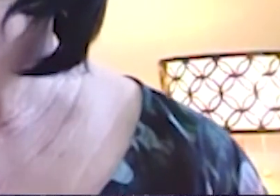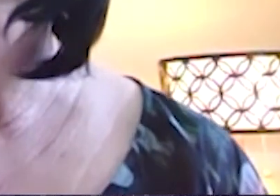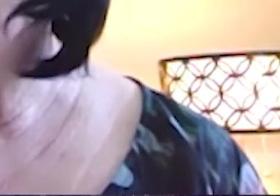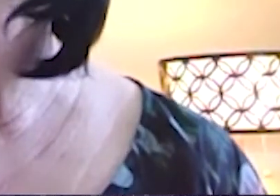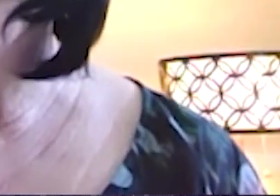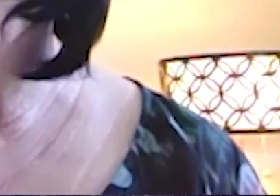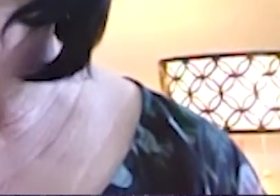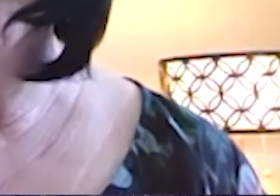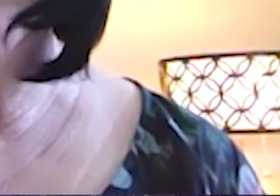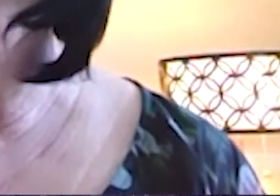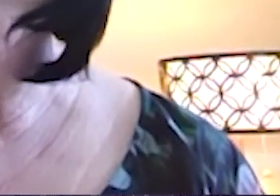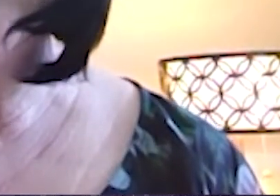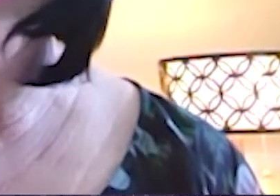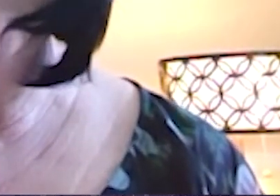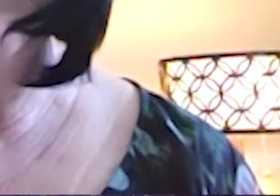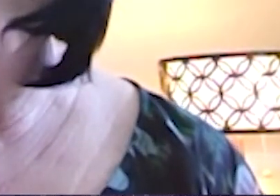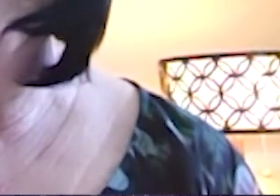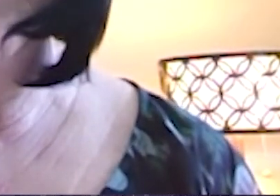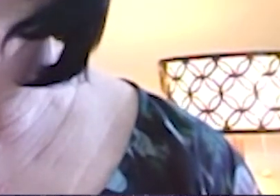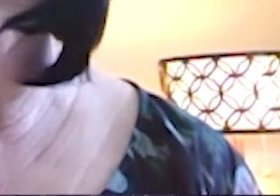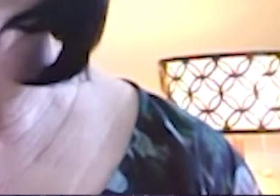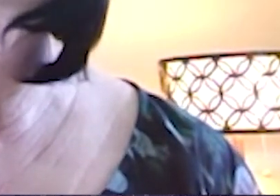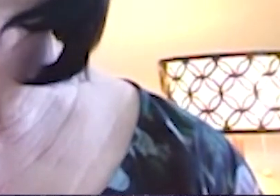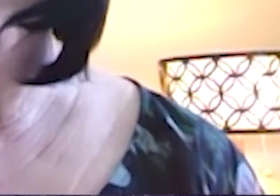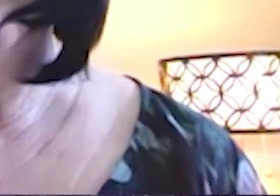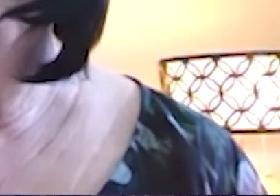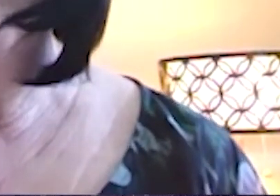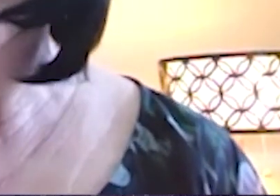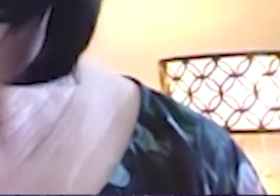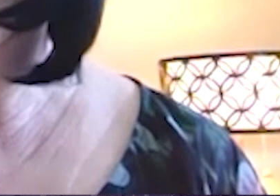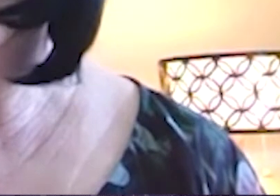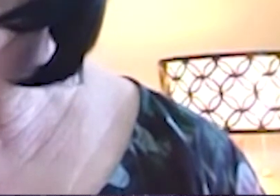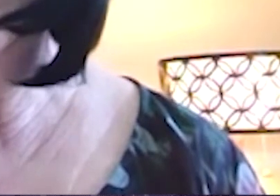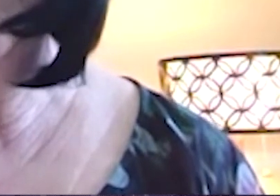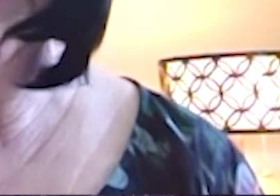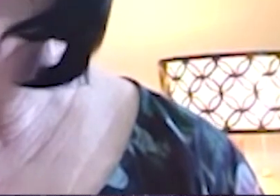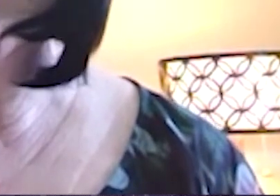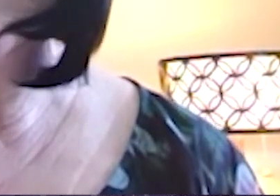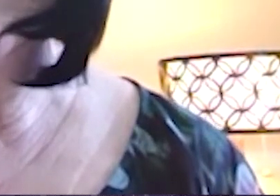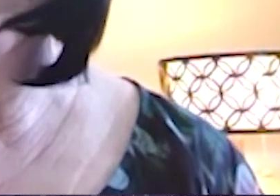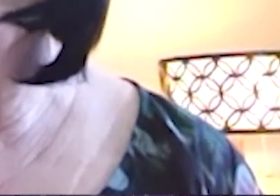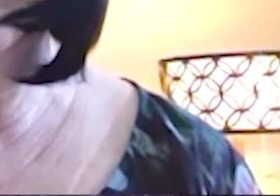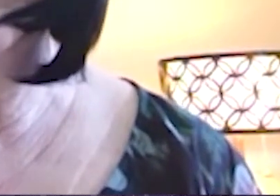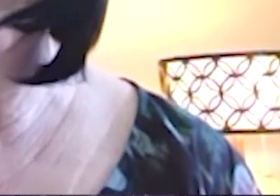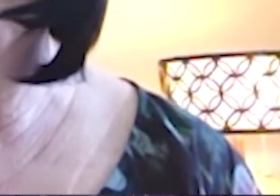Like enduring long periods of time away from their parents, frequent relocations, and living a life